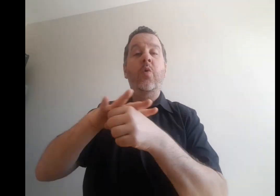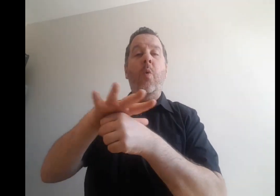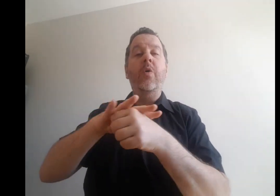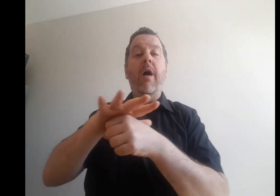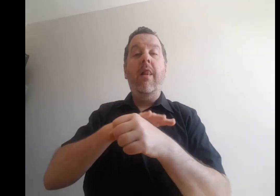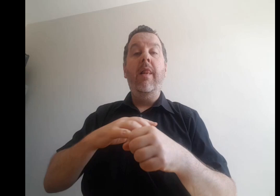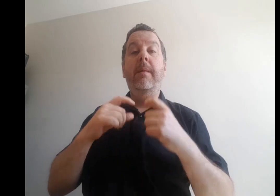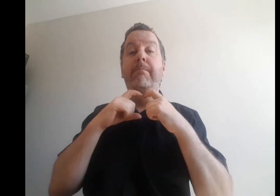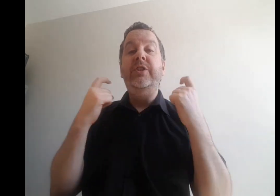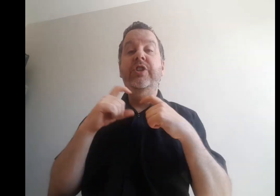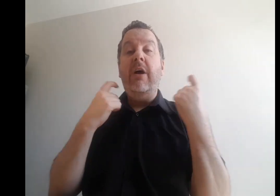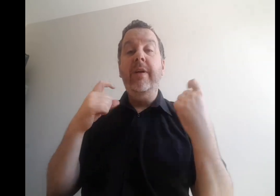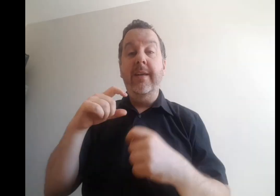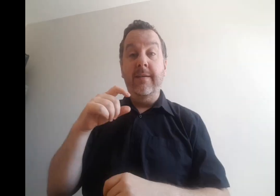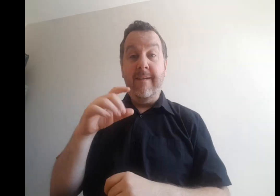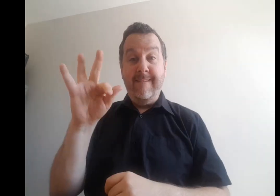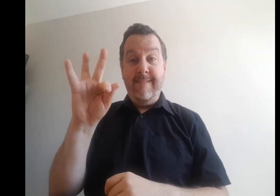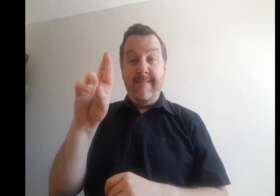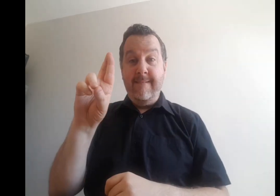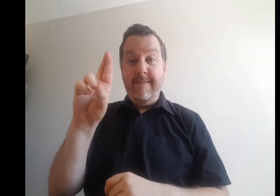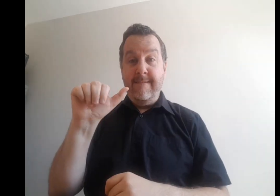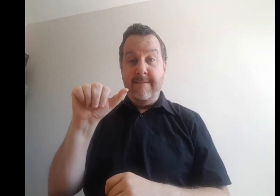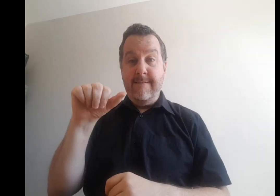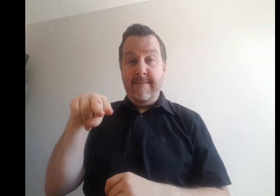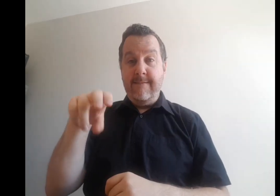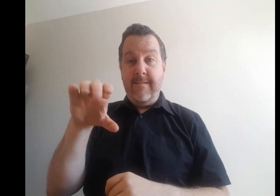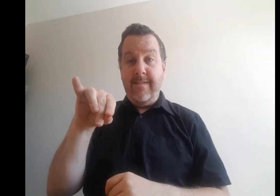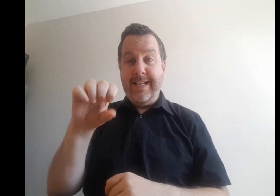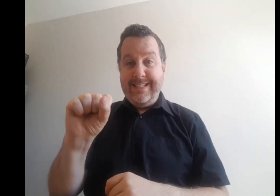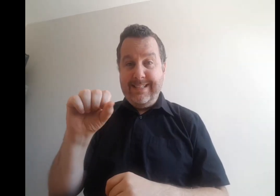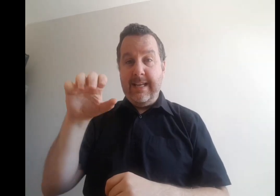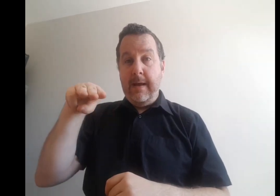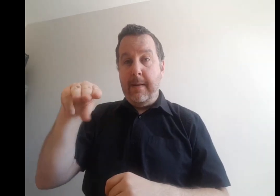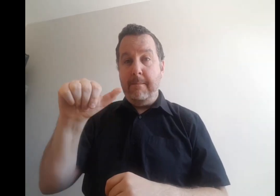And there was a local missionary called Francis Maginn, who was deaf himself,